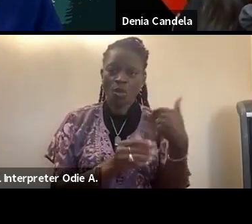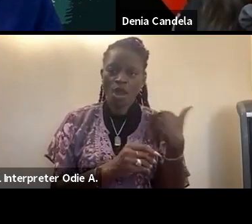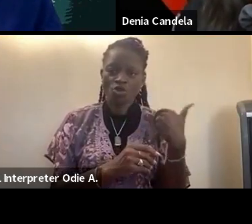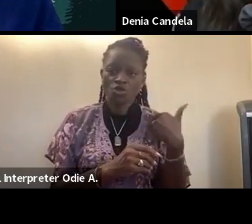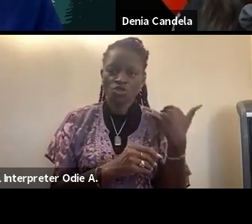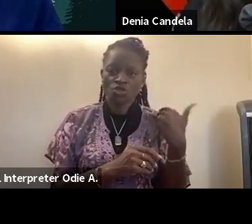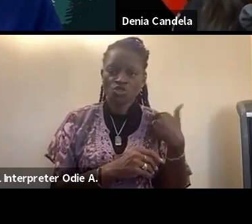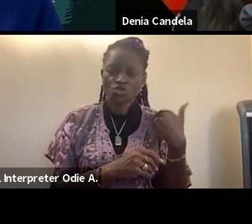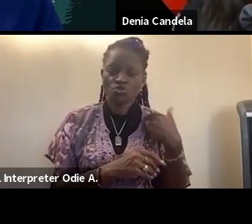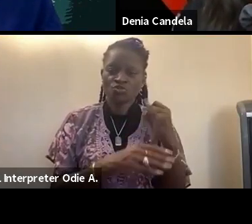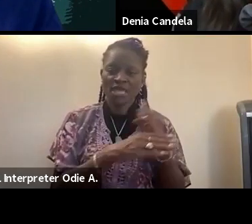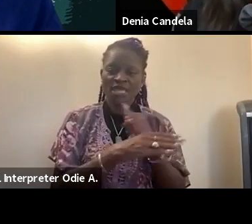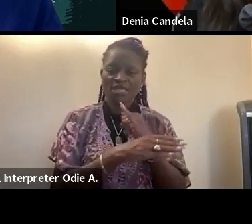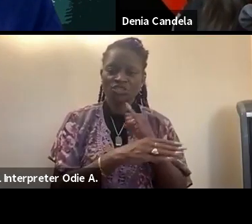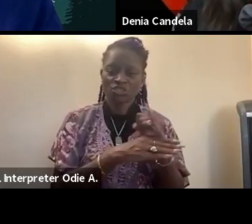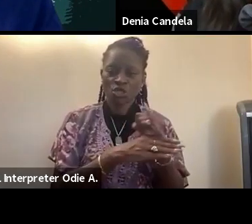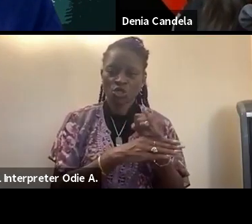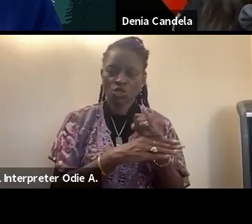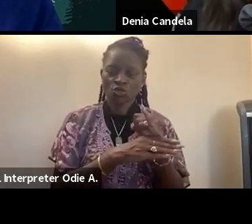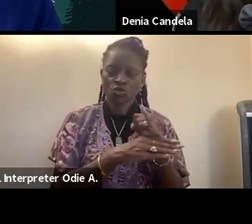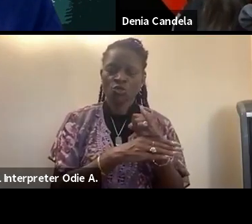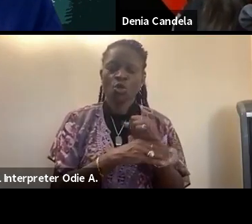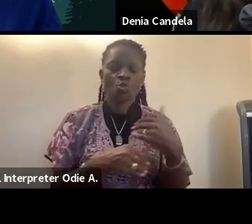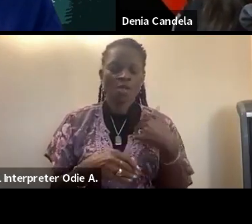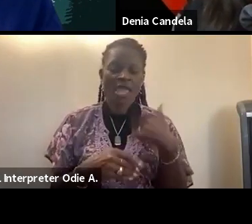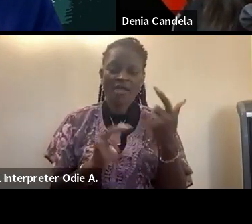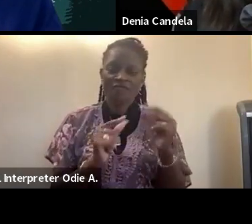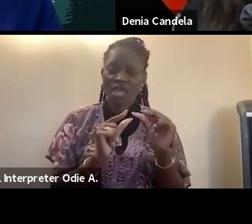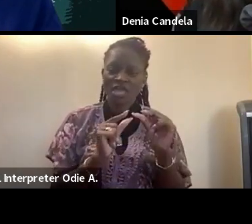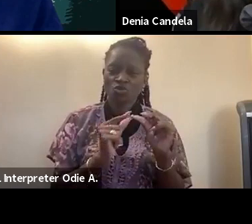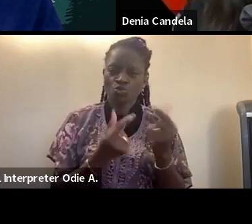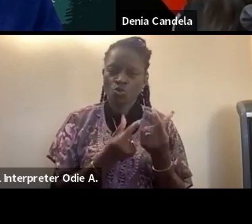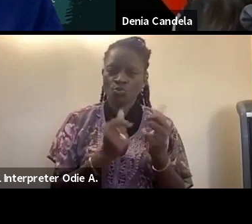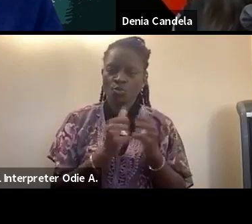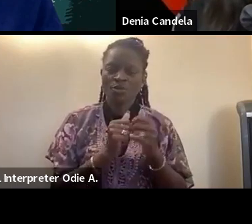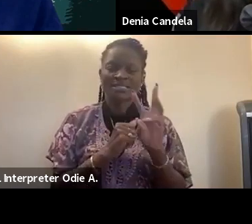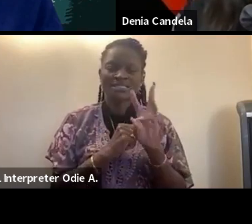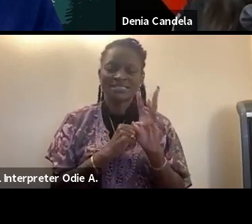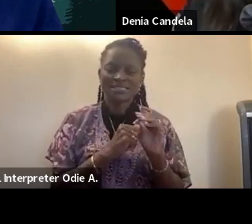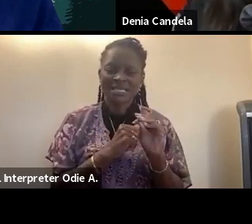So we have a group of 66 youth across Sonoma County who are learning